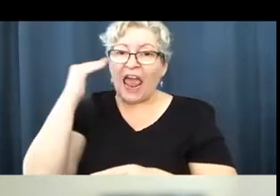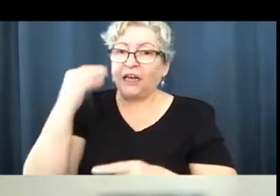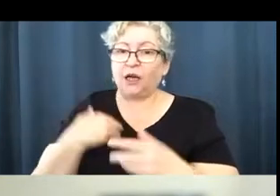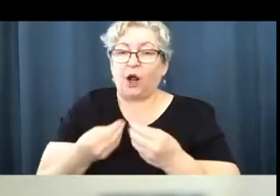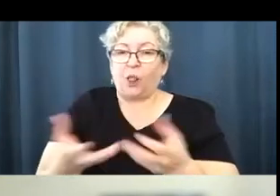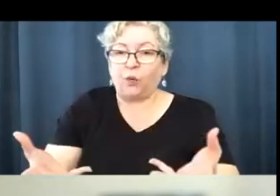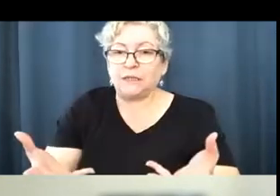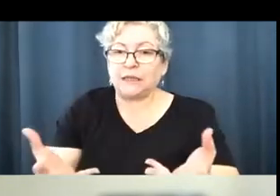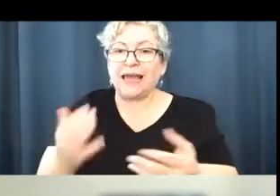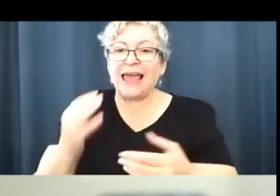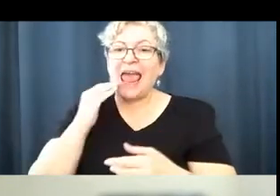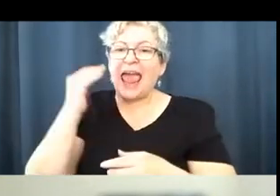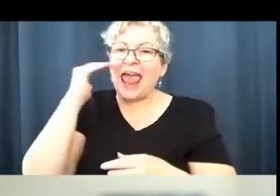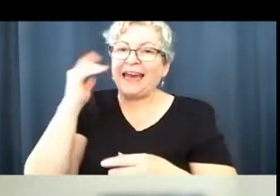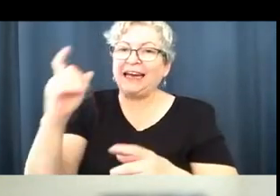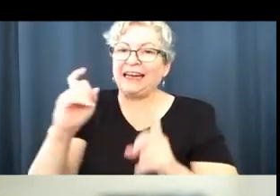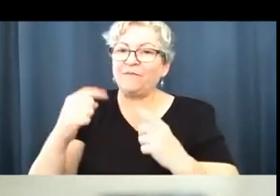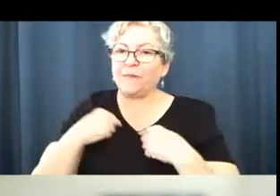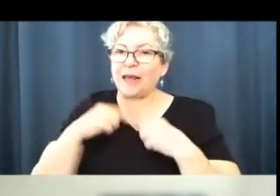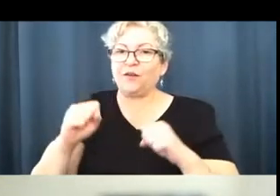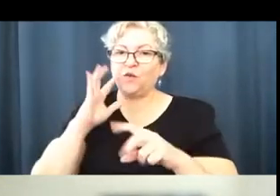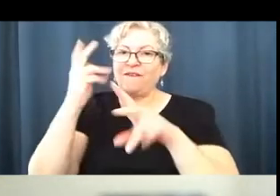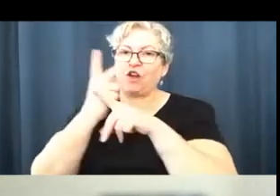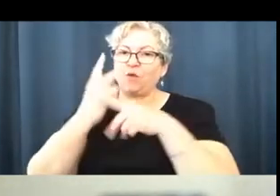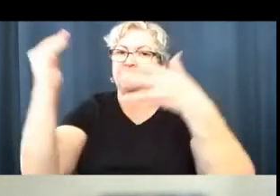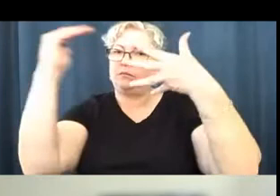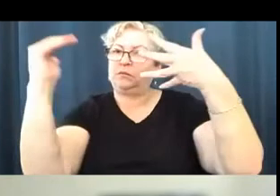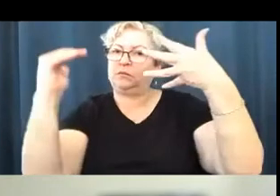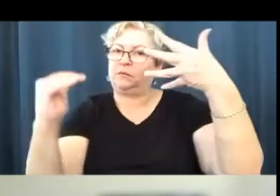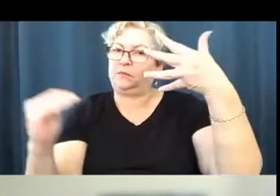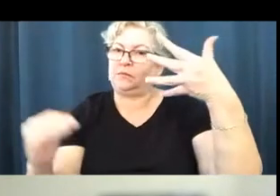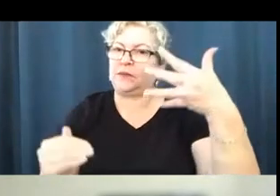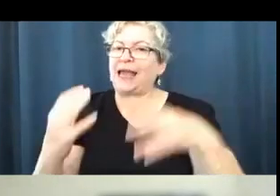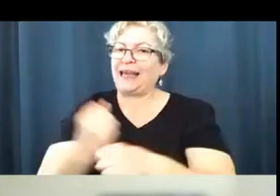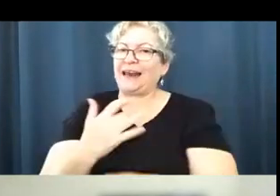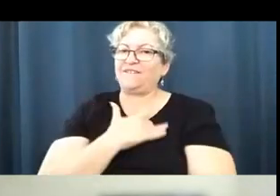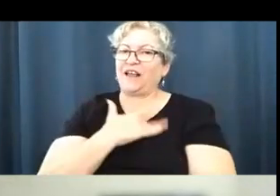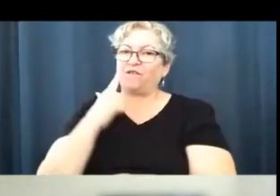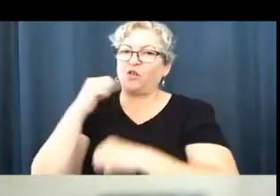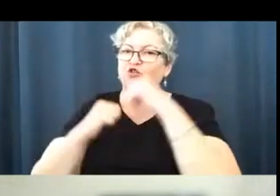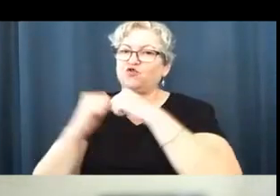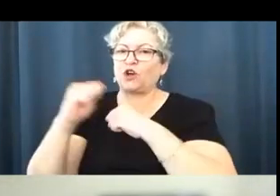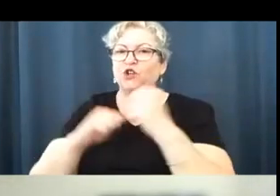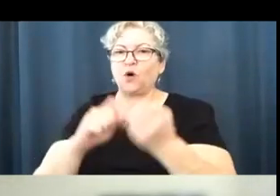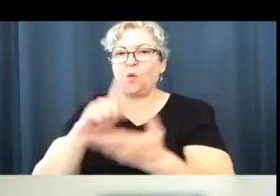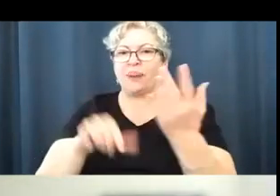and those headings give me not only the ability to navigate quickly, but to get a feel for the structure to visualize how the page looks.